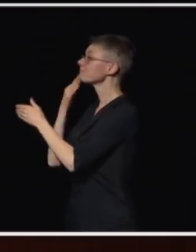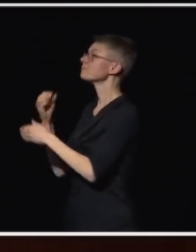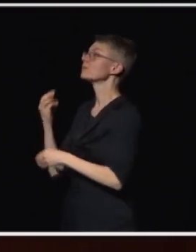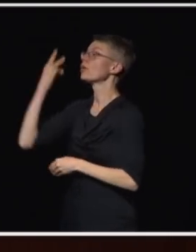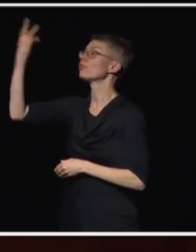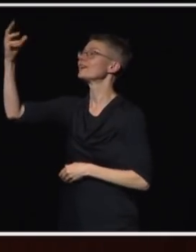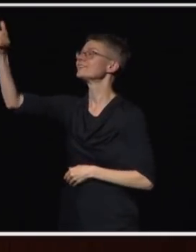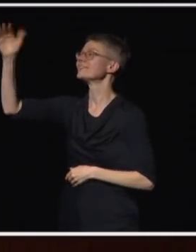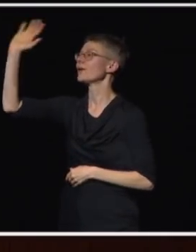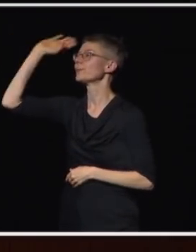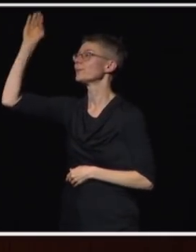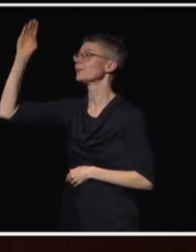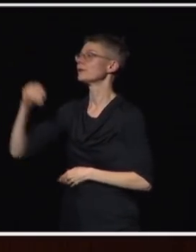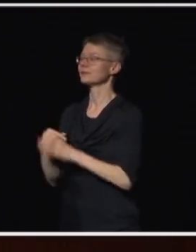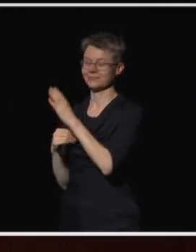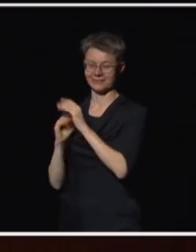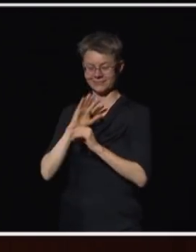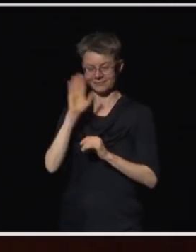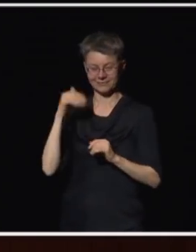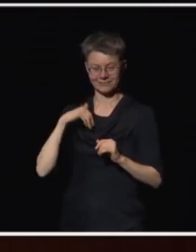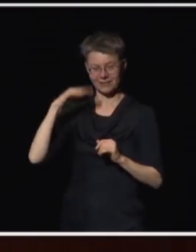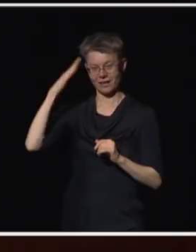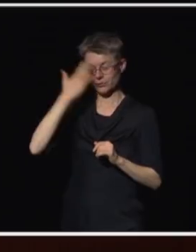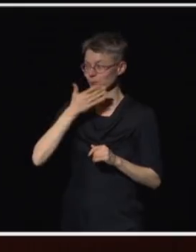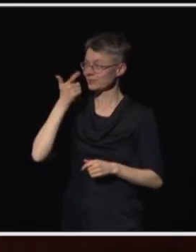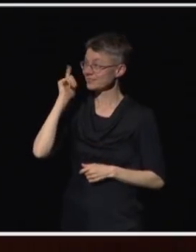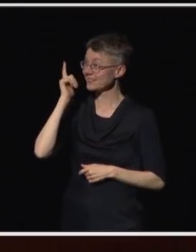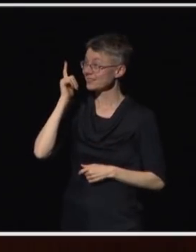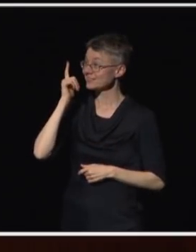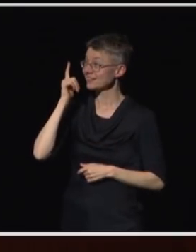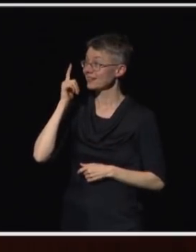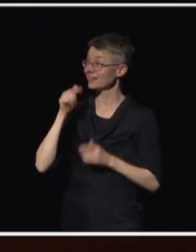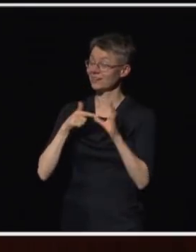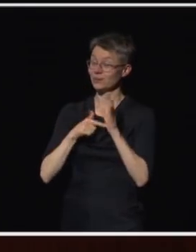Hi. I'm a high school teacher at an all-boys secondary school